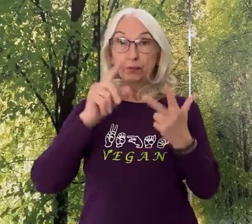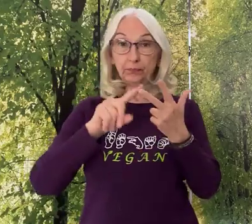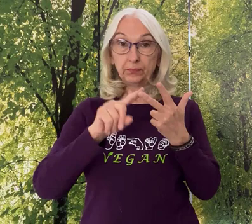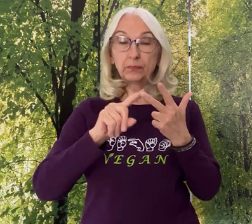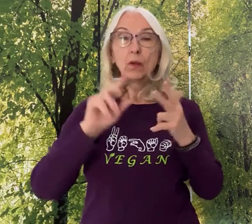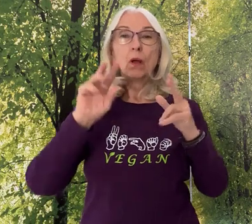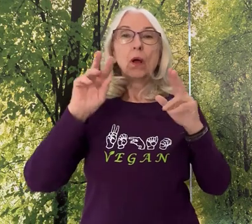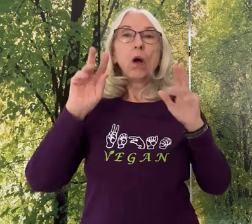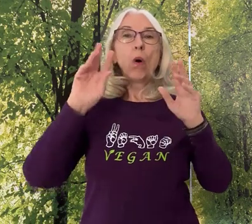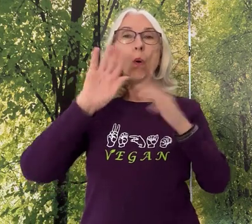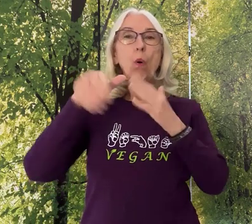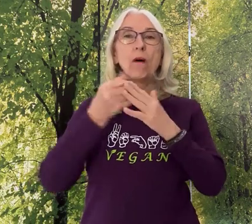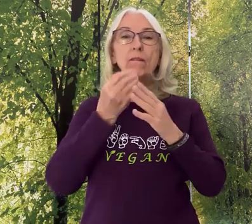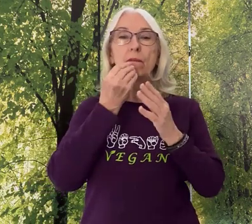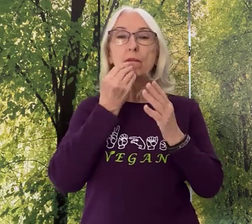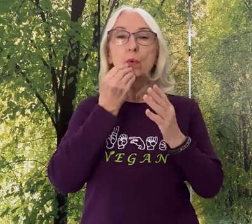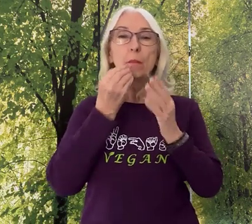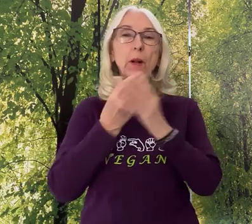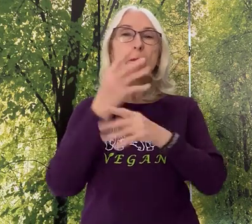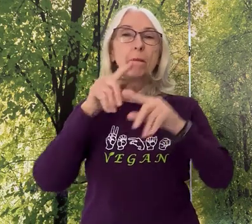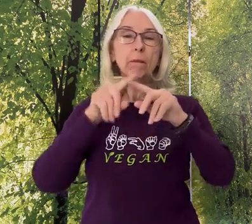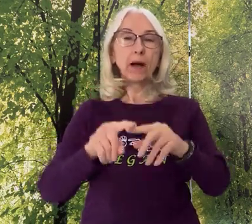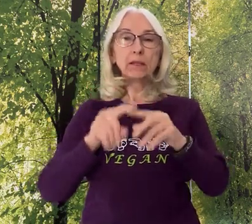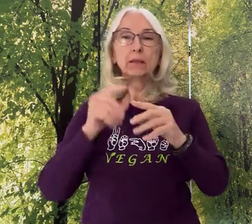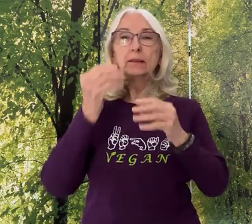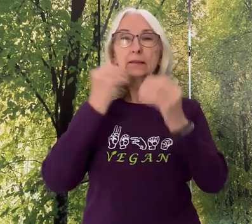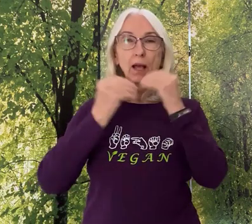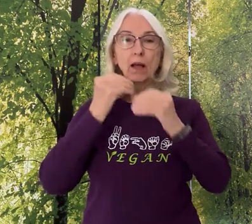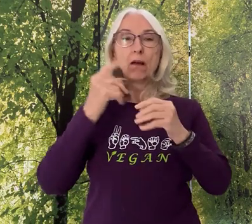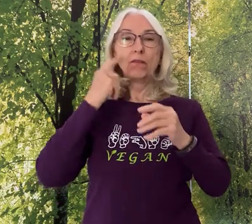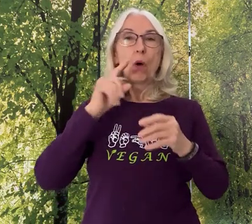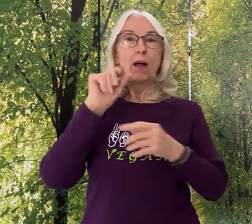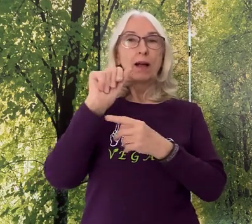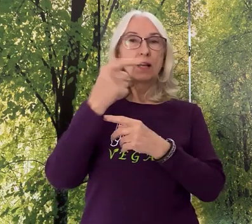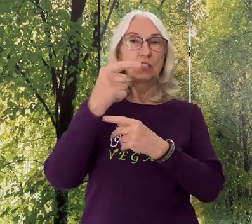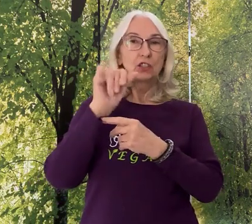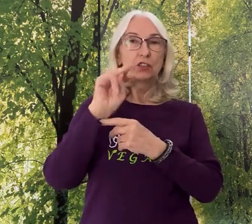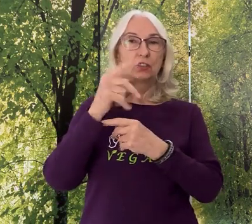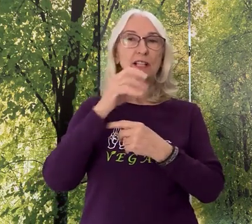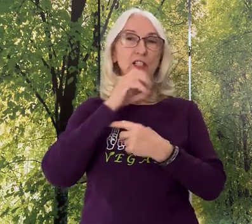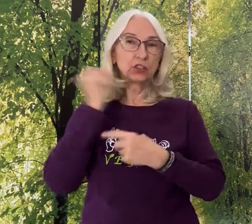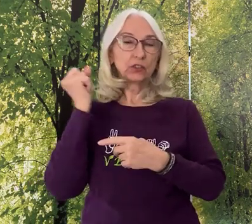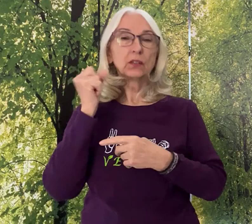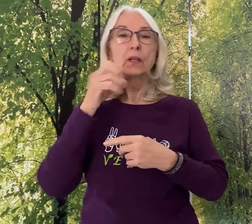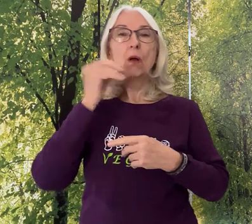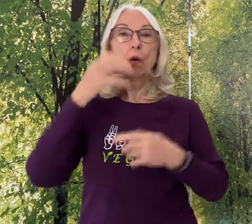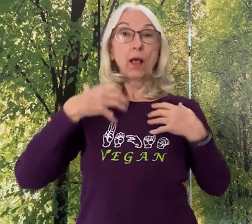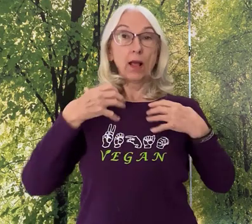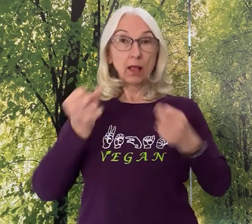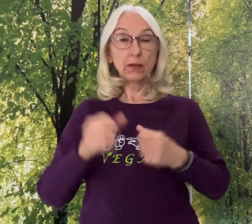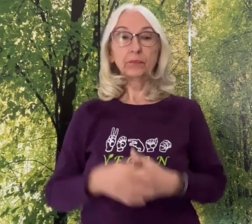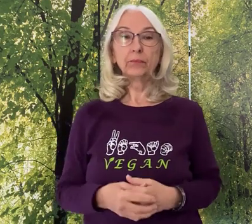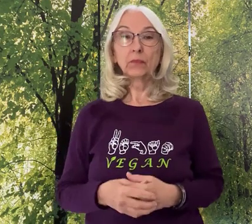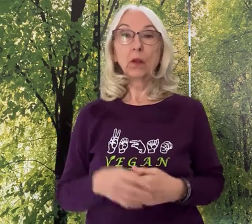3. Whole Food Plant-Based Diet for Aging & Health